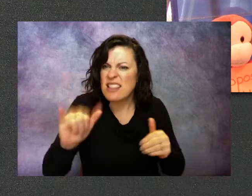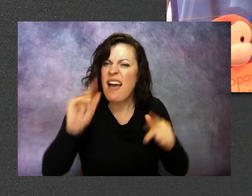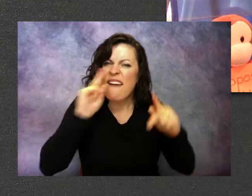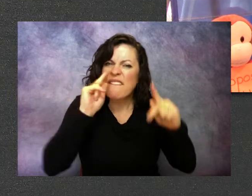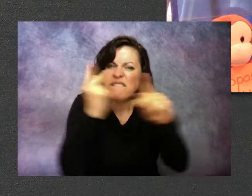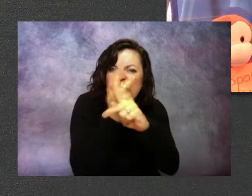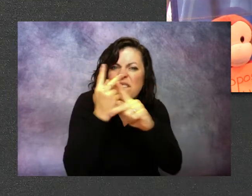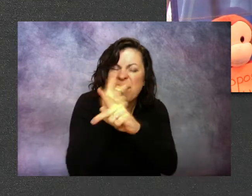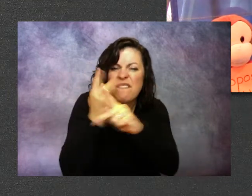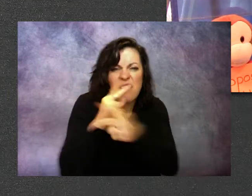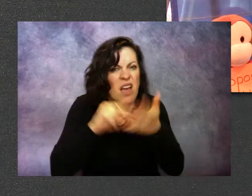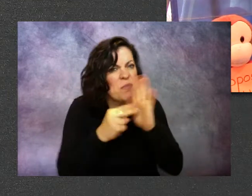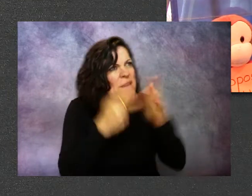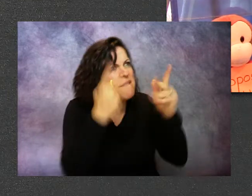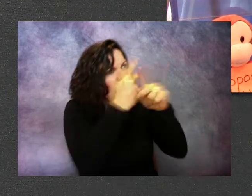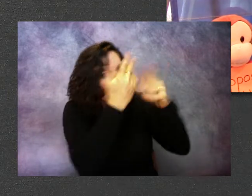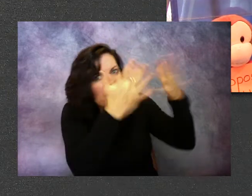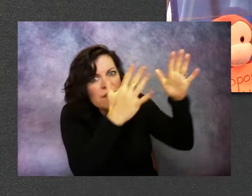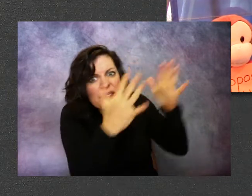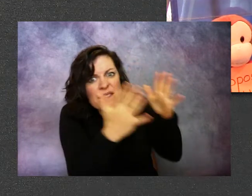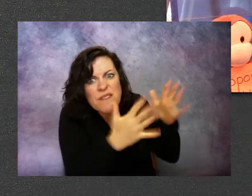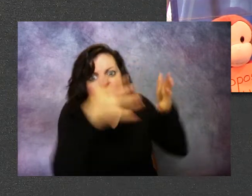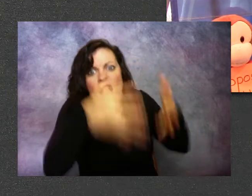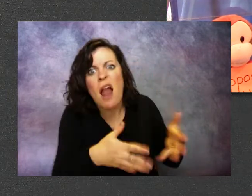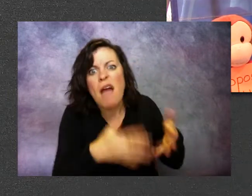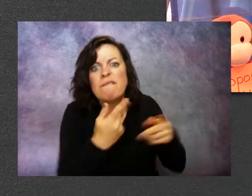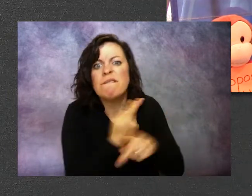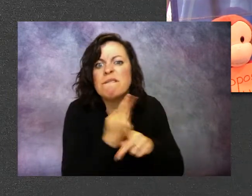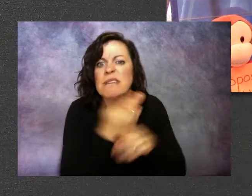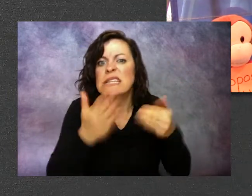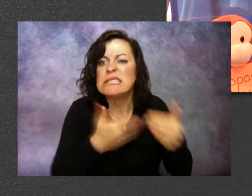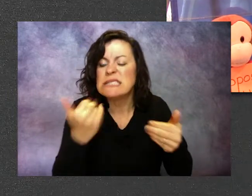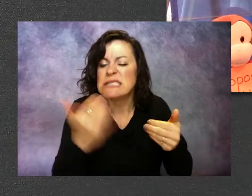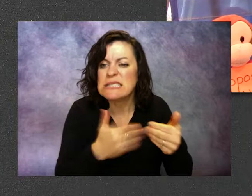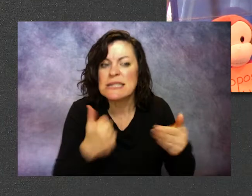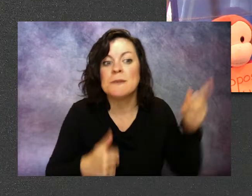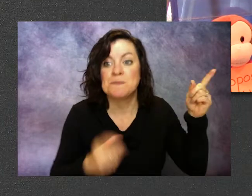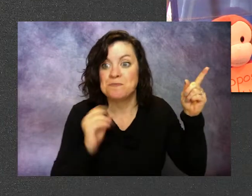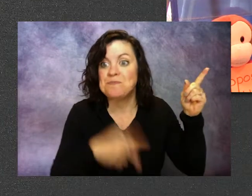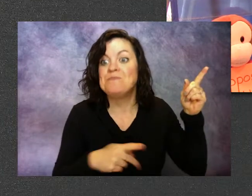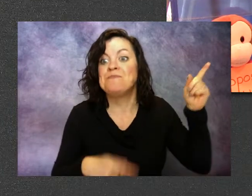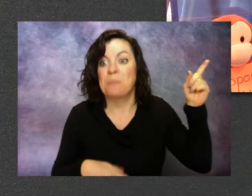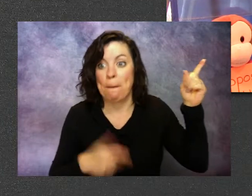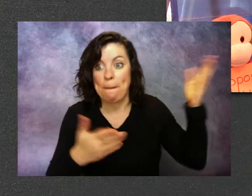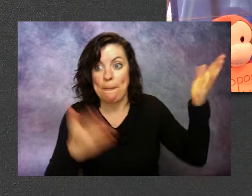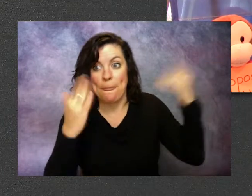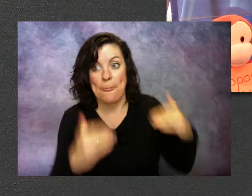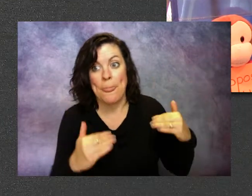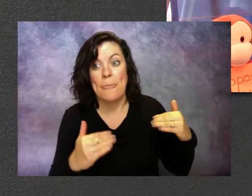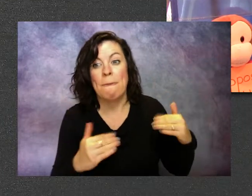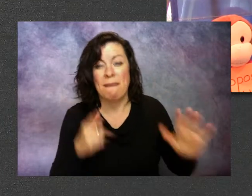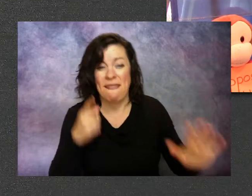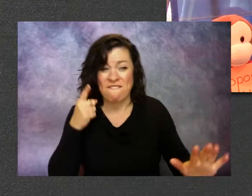Let's try another one. How about this one? Far. What would be the opposite of far? Hmm.